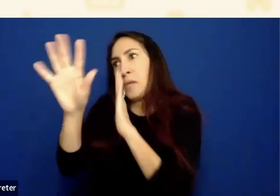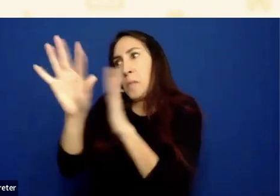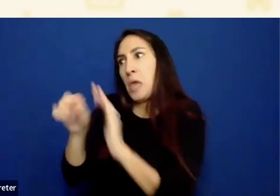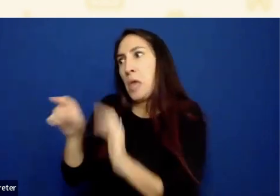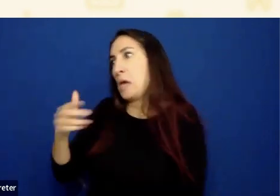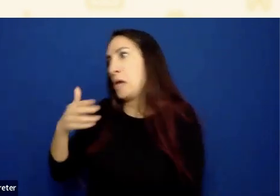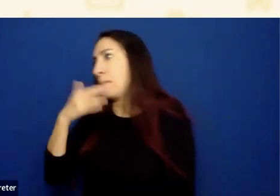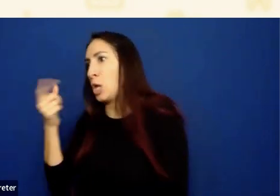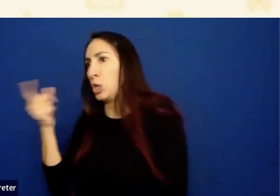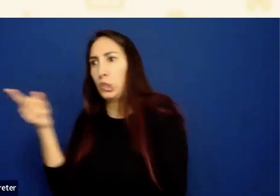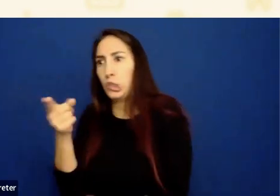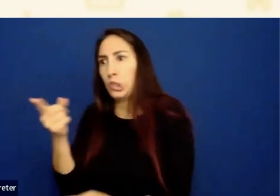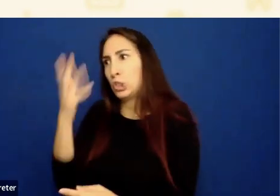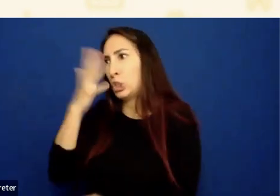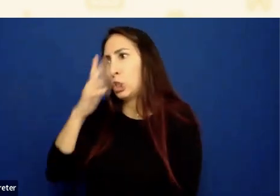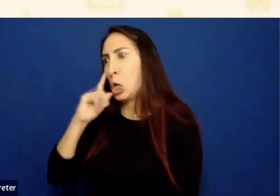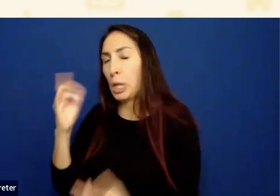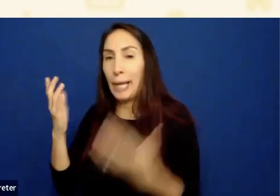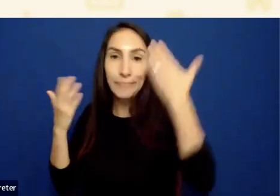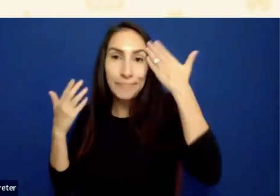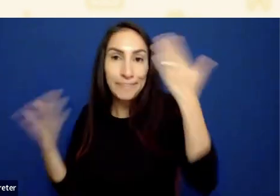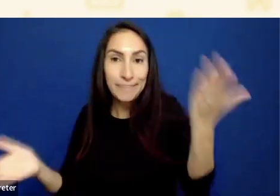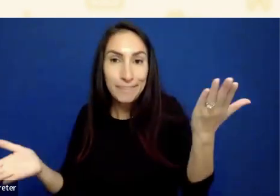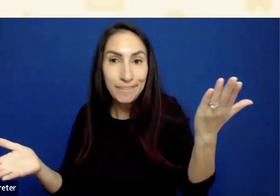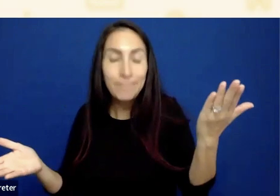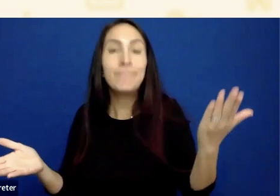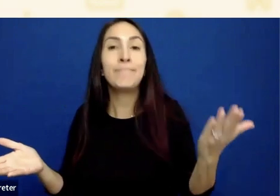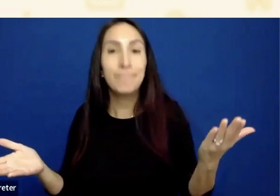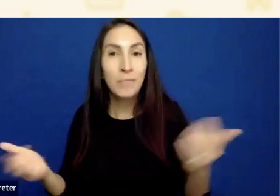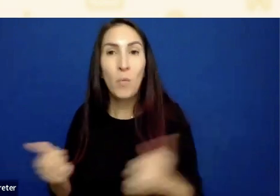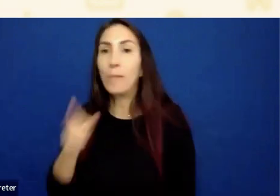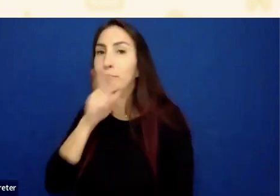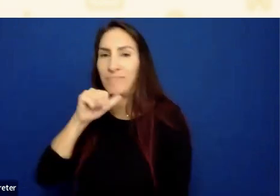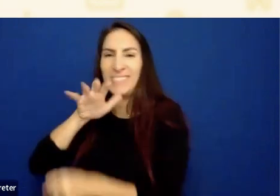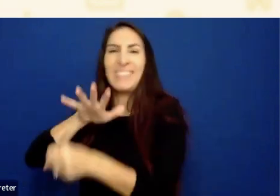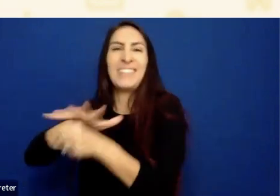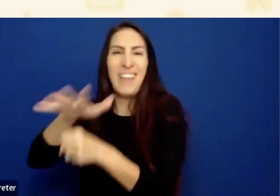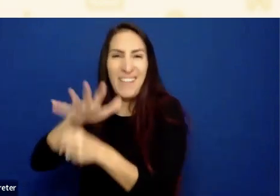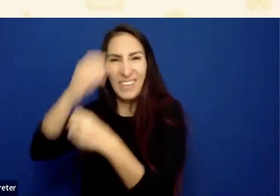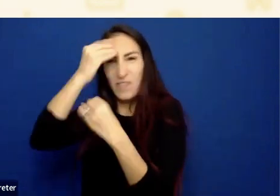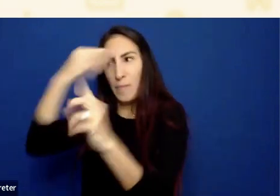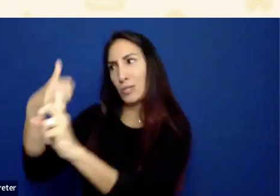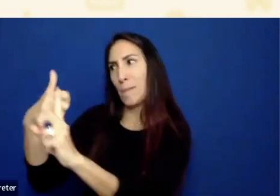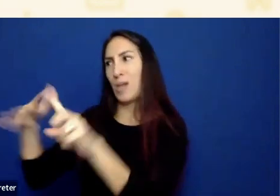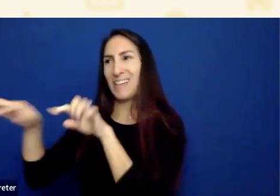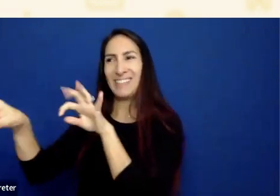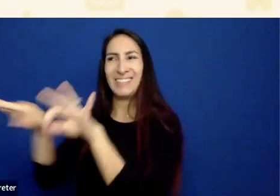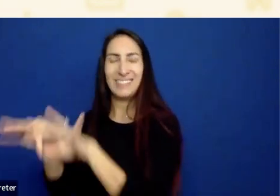It’s an error in judgment to think that just because somebody can't see the styles, that they don't care